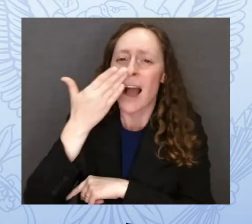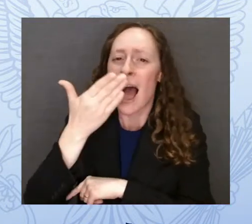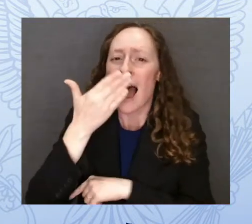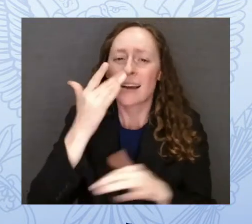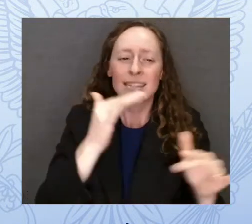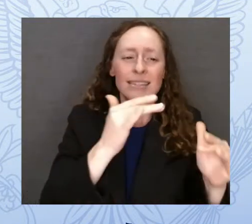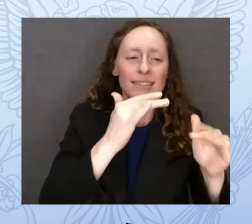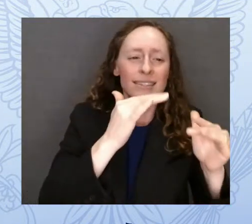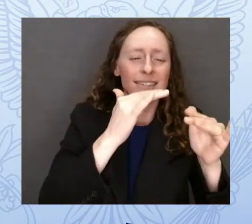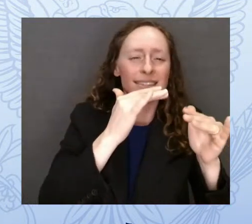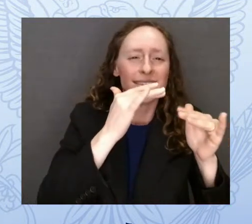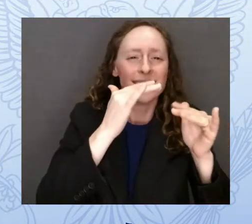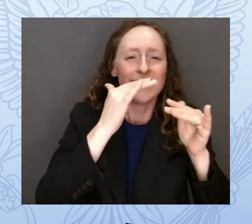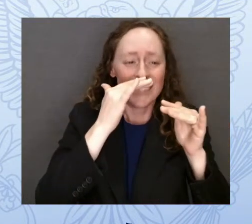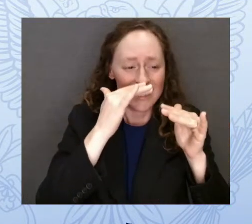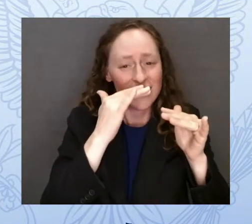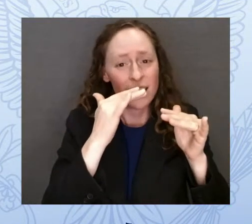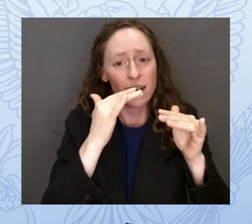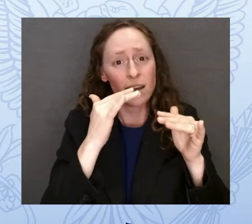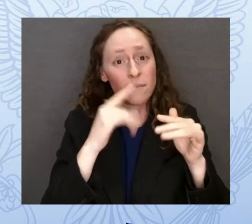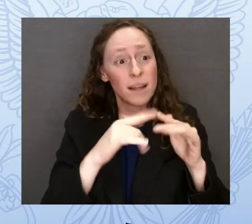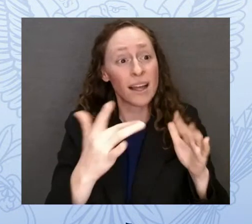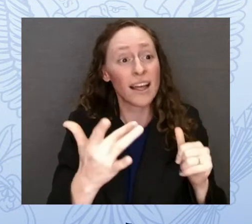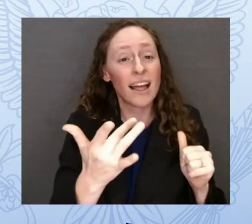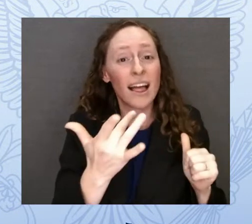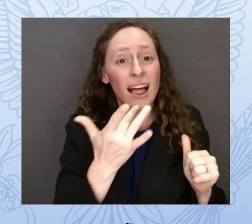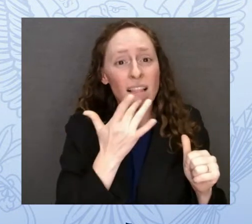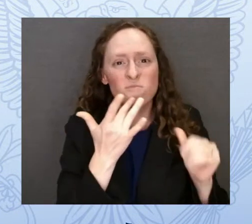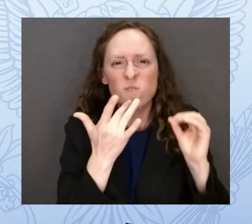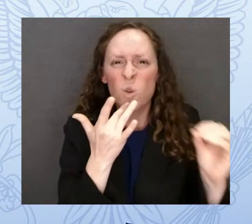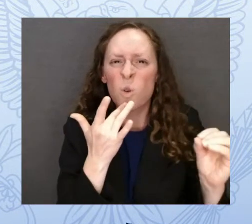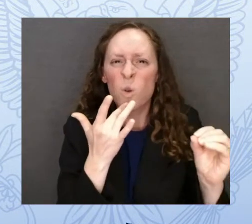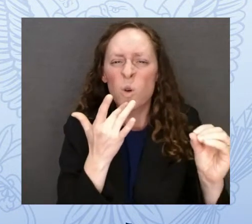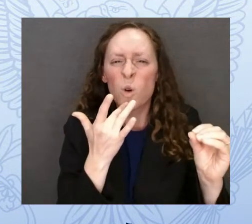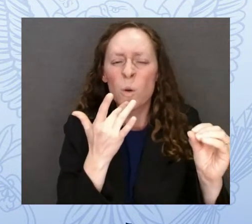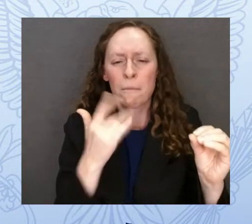to prepare a few small bites of tomorrow's menu --